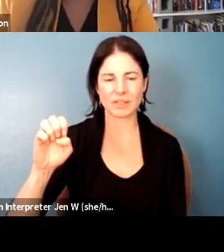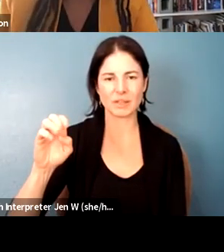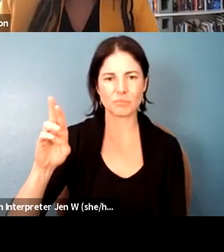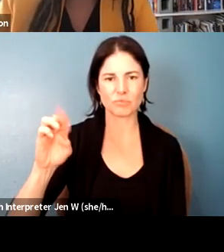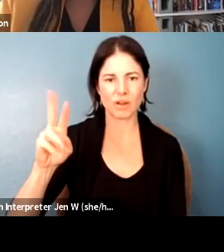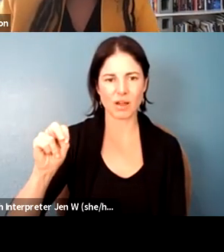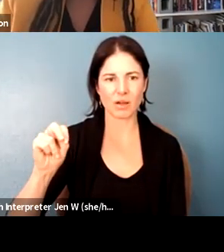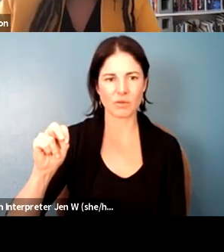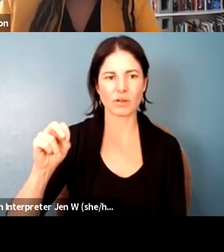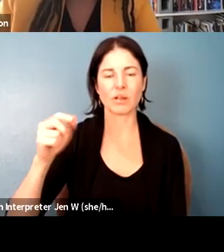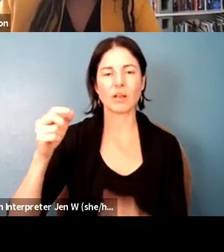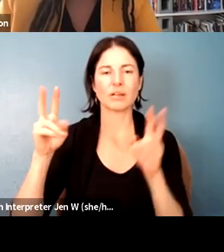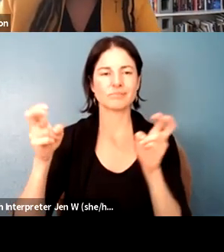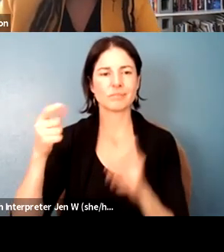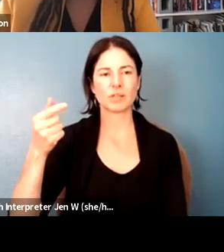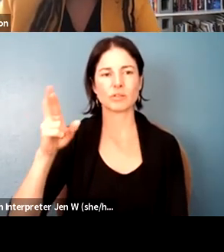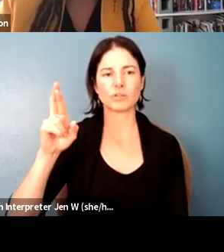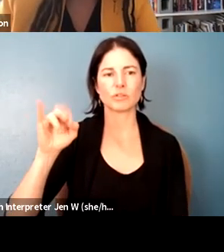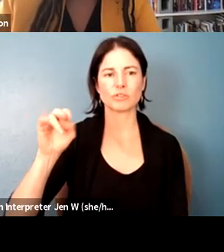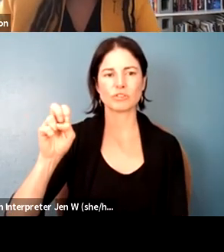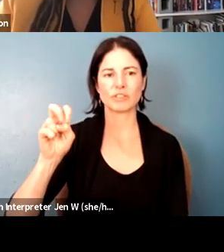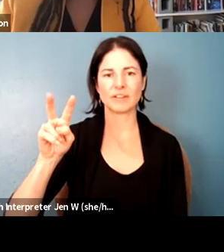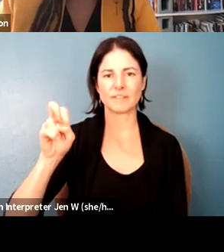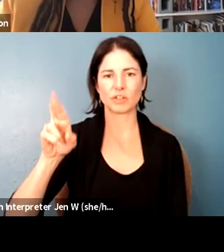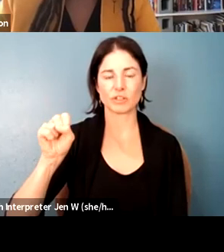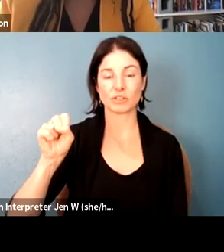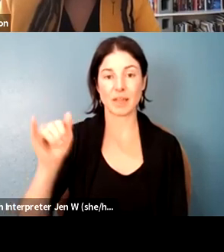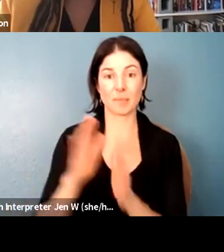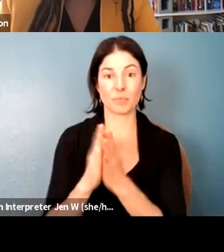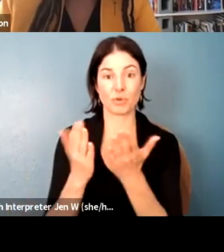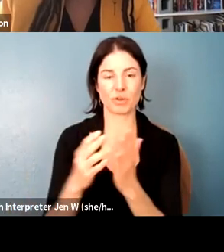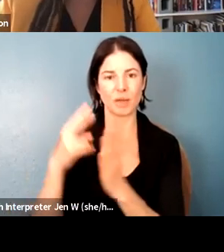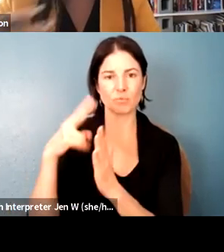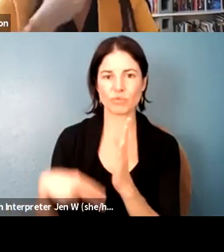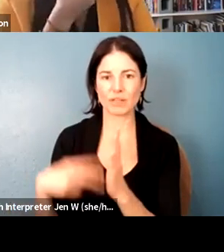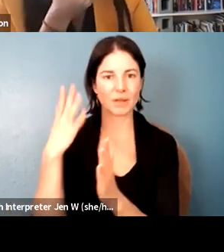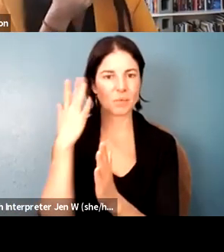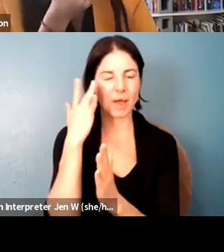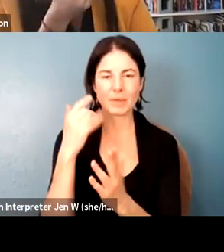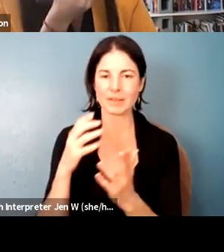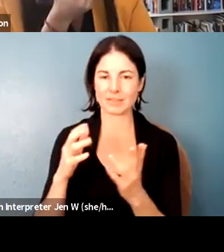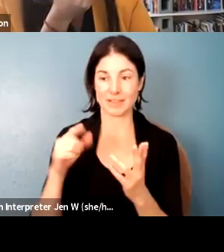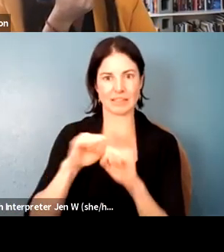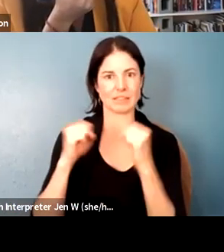had it with a society that will not say how much grief is in our